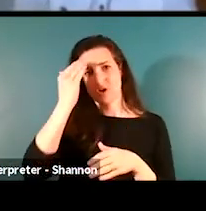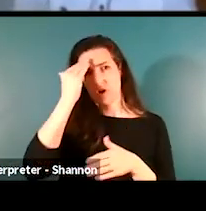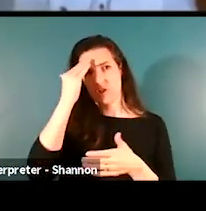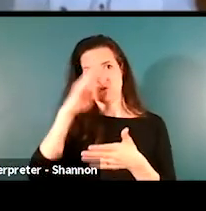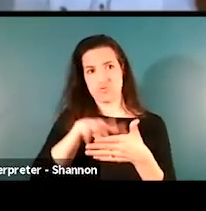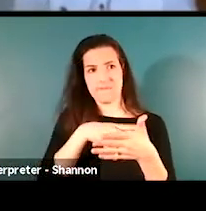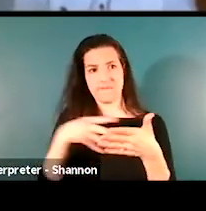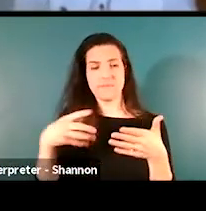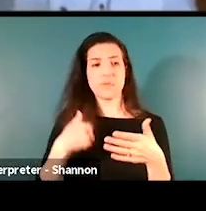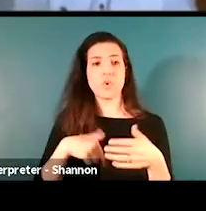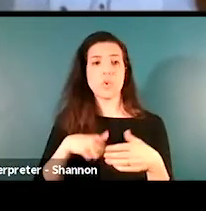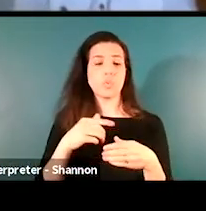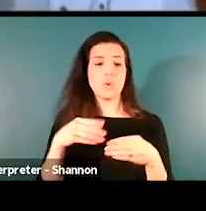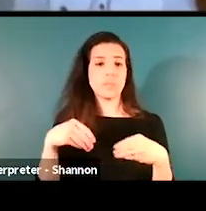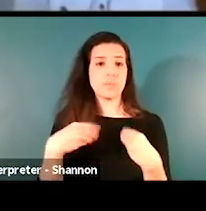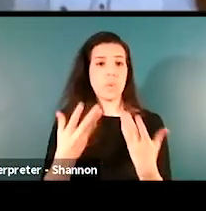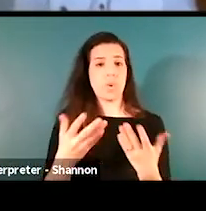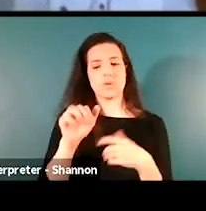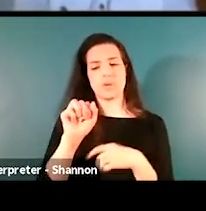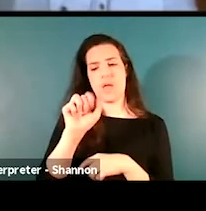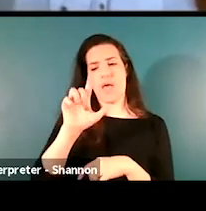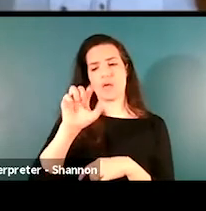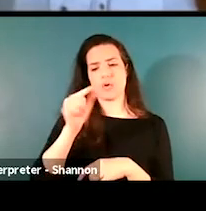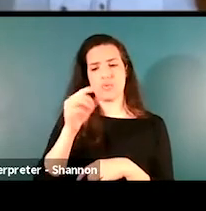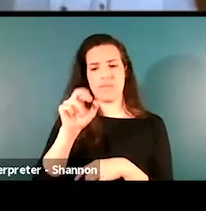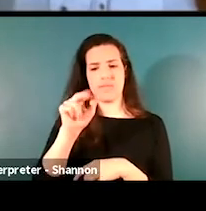We proposed an algorithm which propagates node attributes